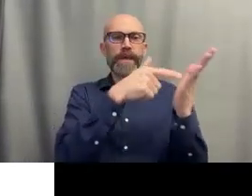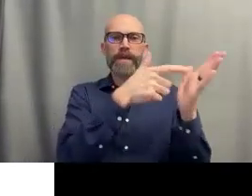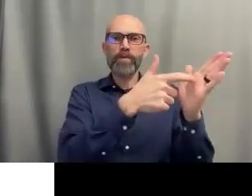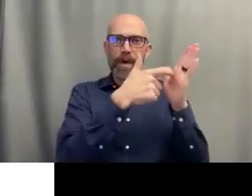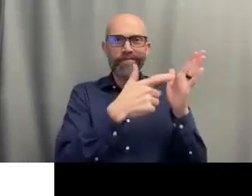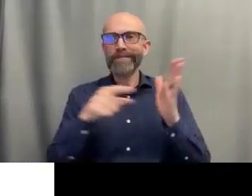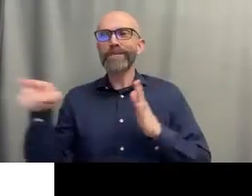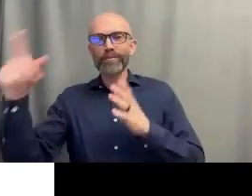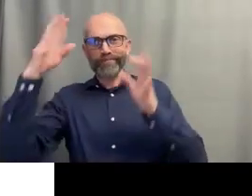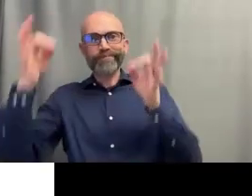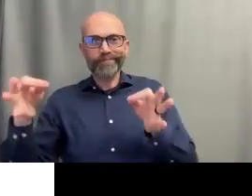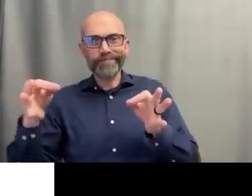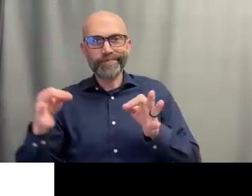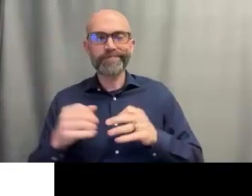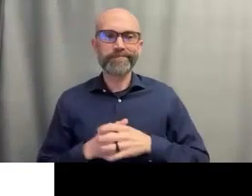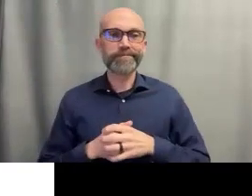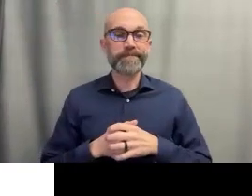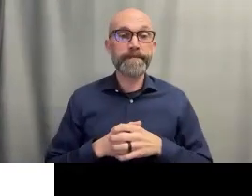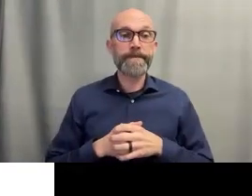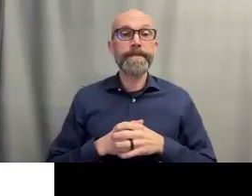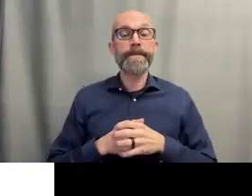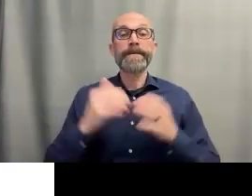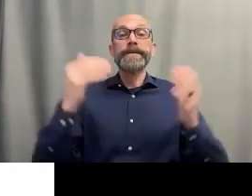Okay, for the attribution,